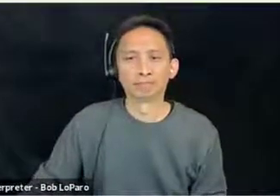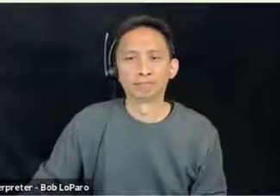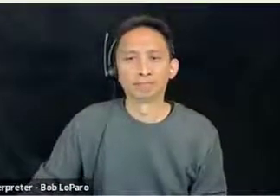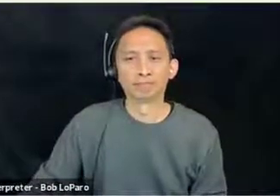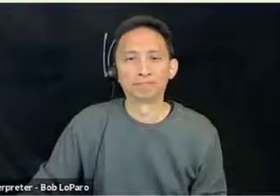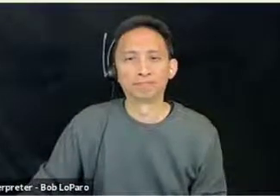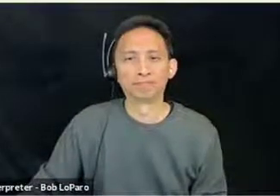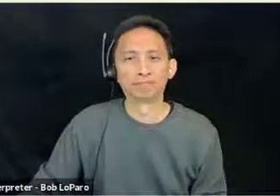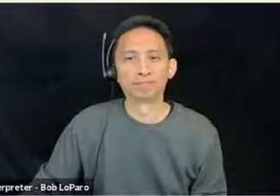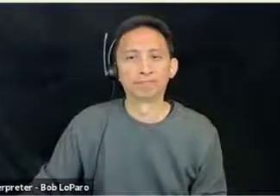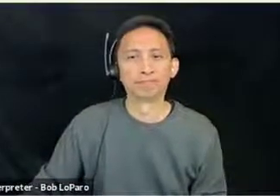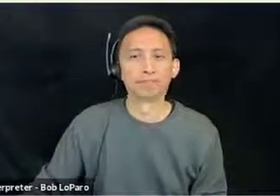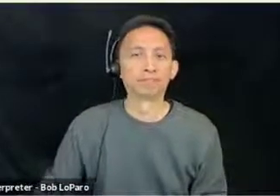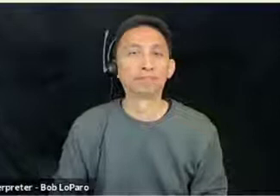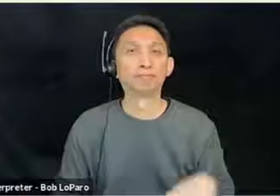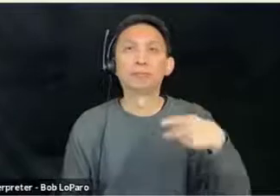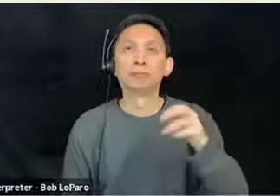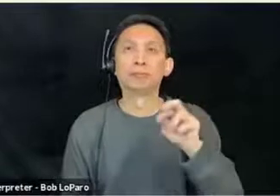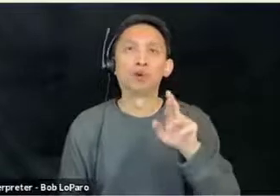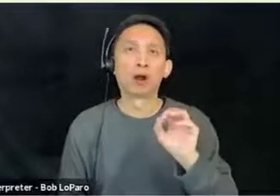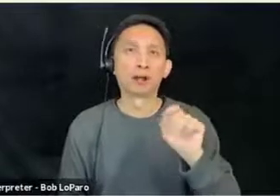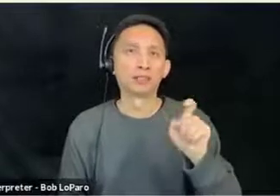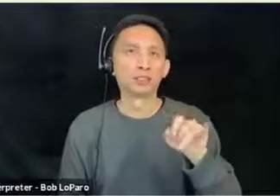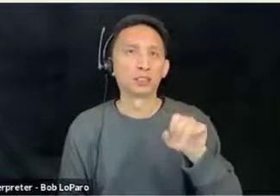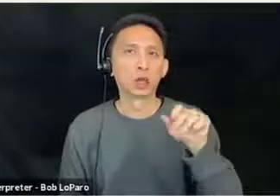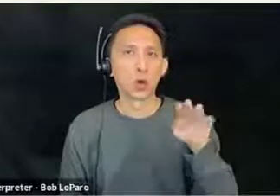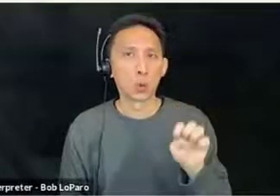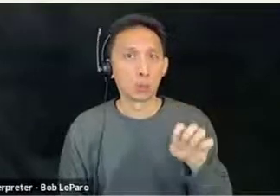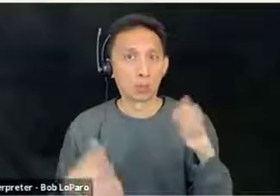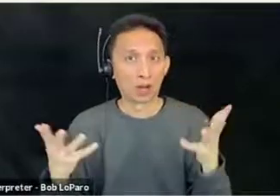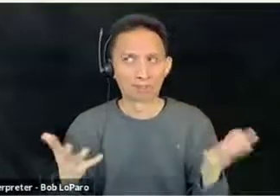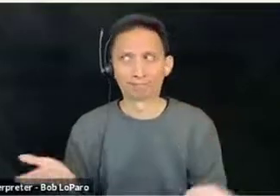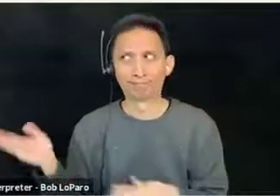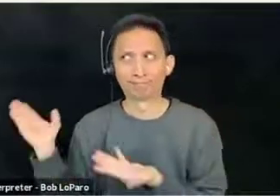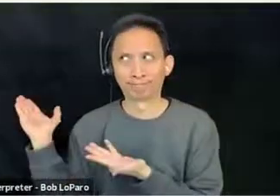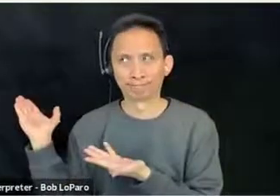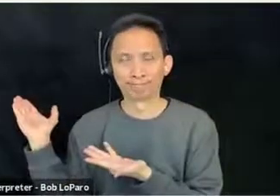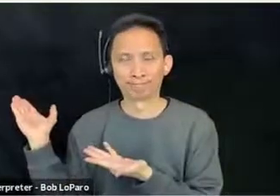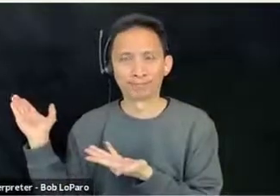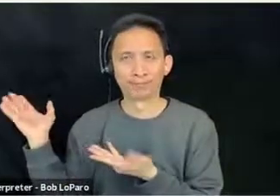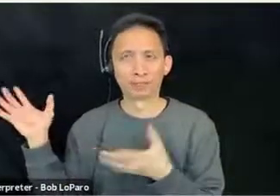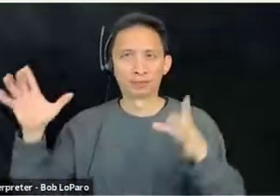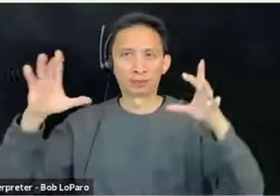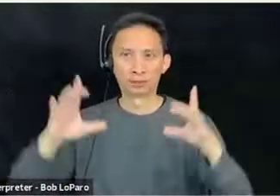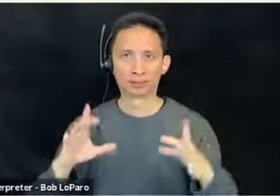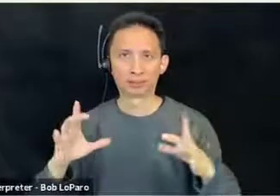Okay, so what is a peroxisome? Peroxisomes are an organelle